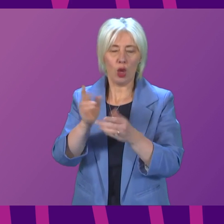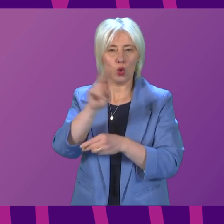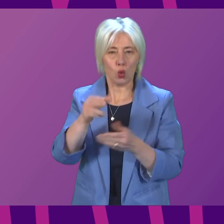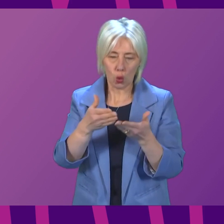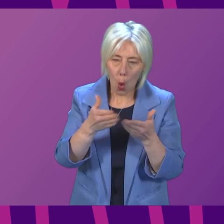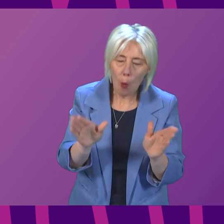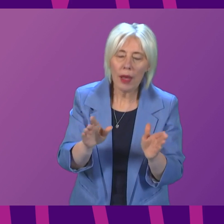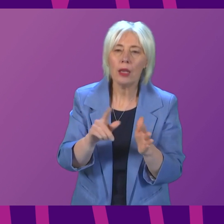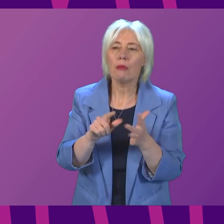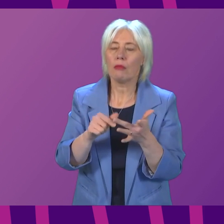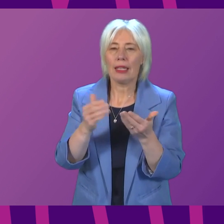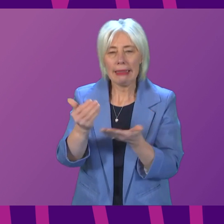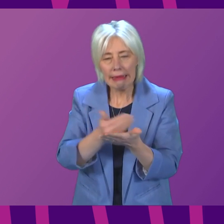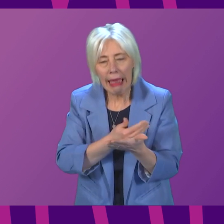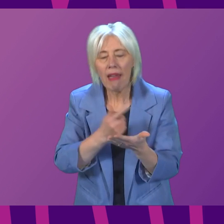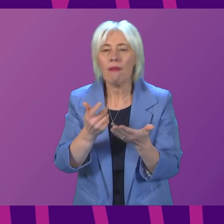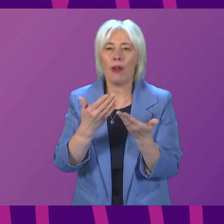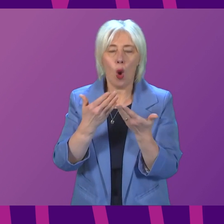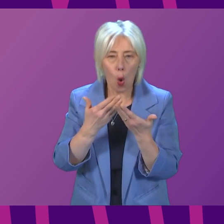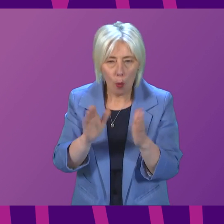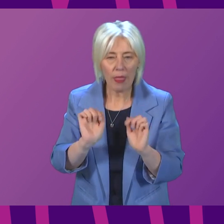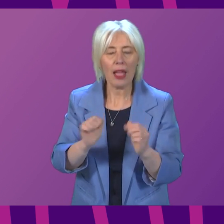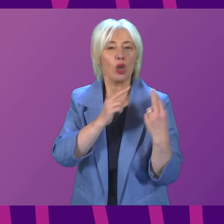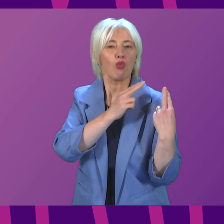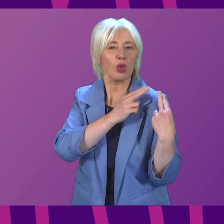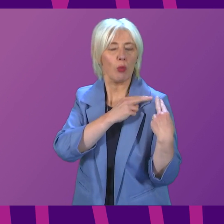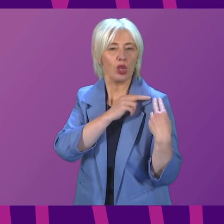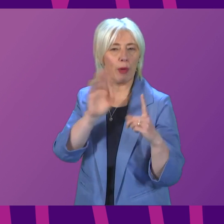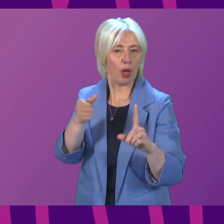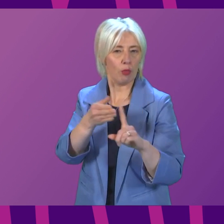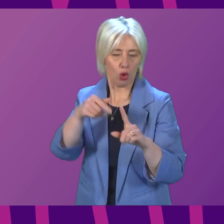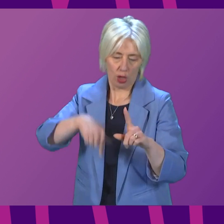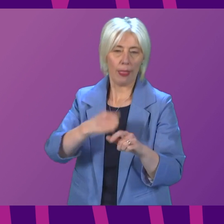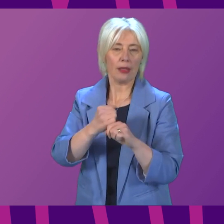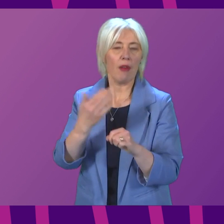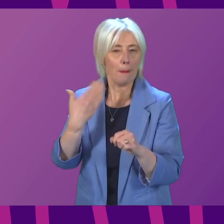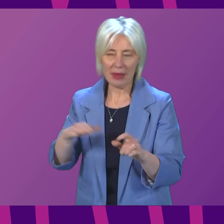schools safely open. That is the responsible approach that this Government has been taking, and in that approach,